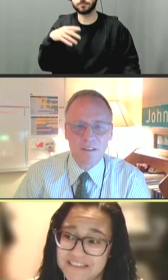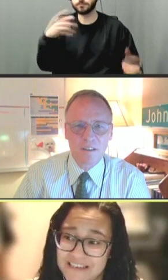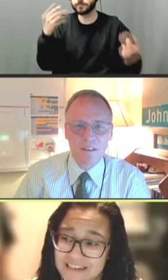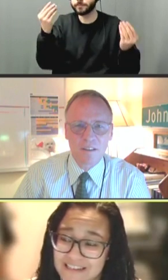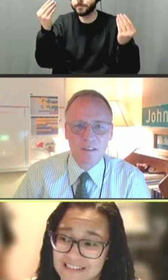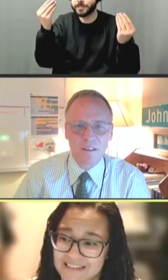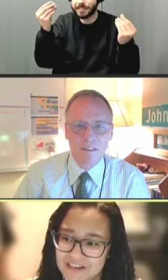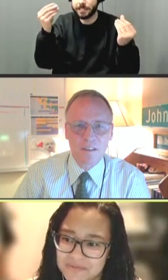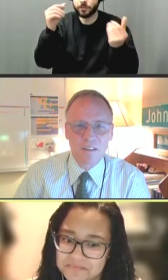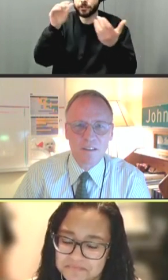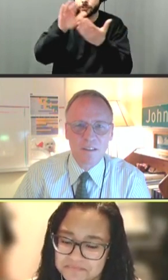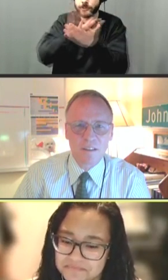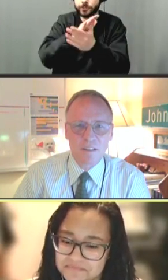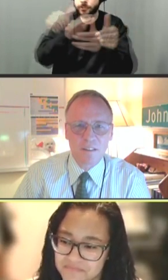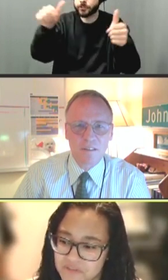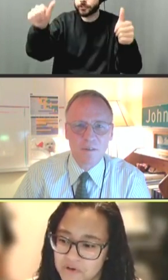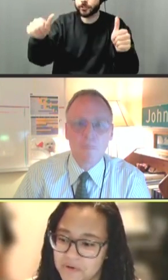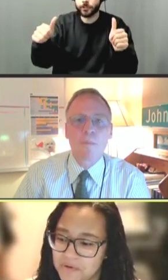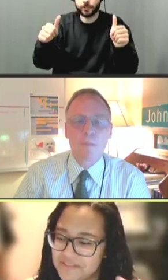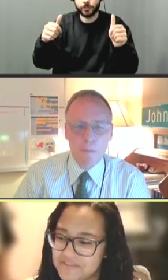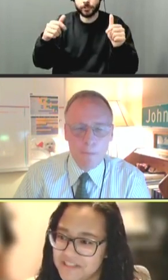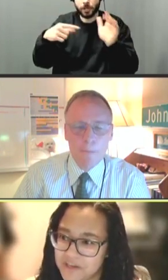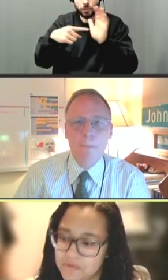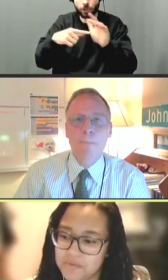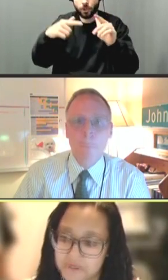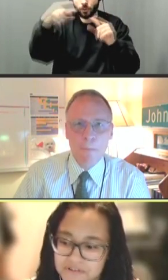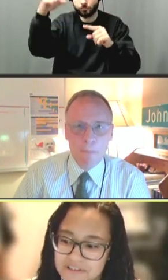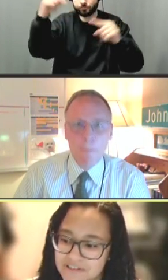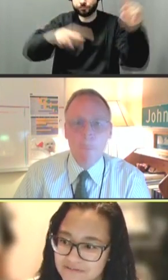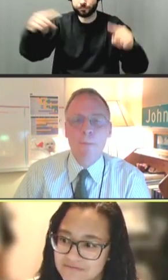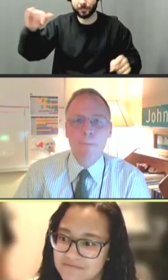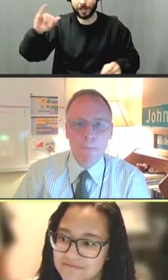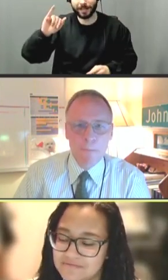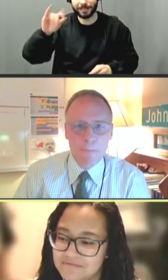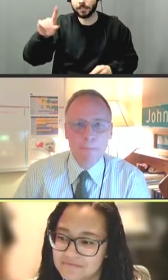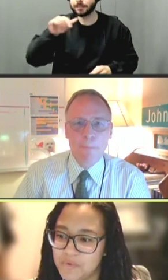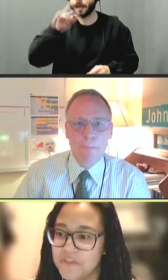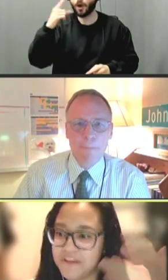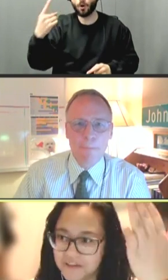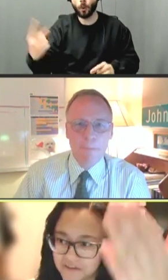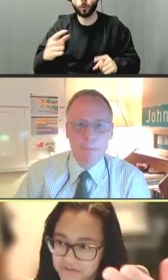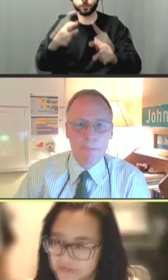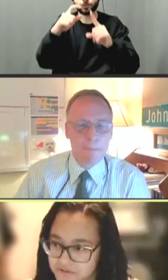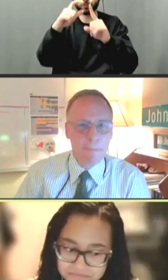of identities, you don't always have to say it with words, but we're thinking of you, too.